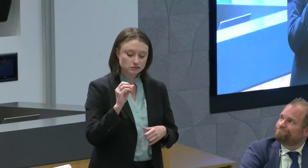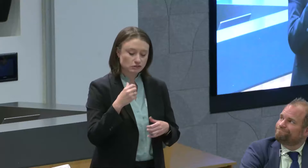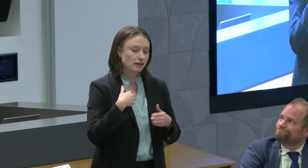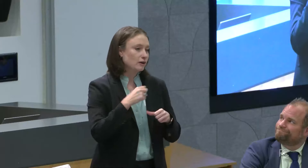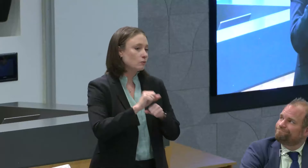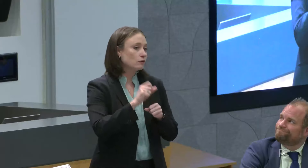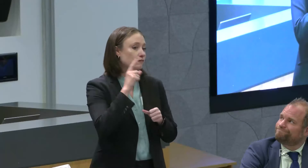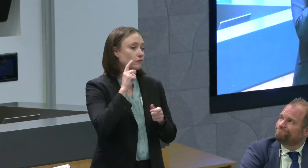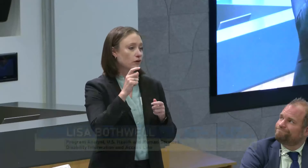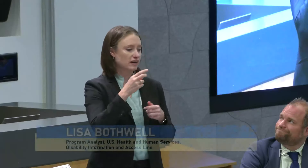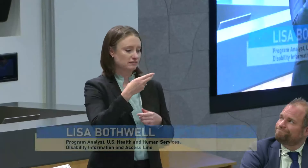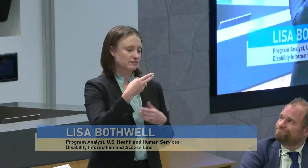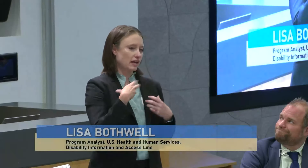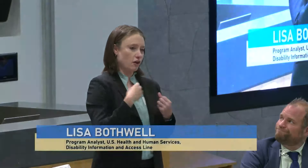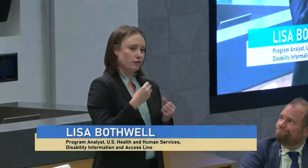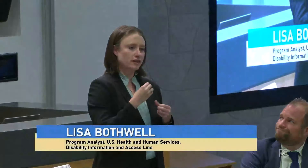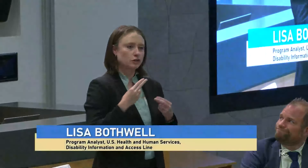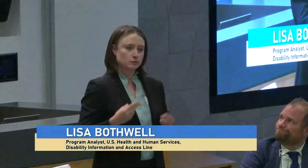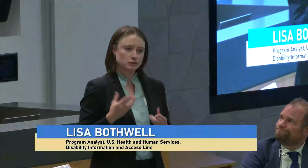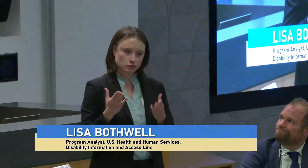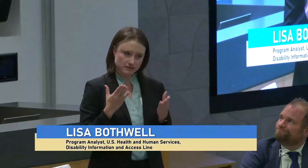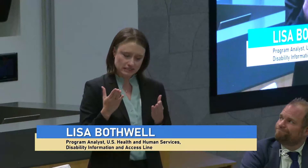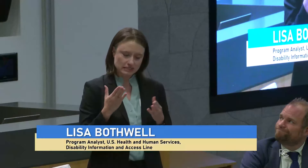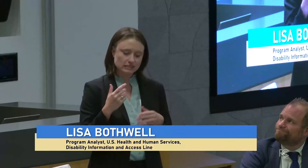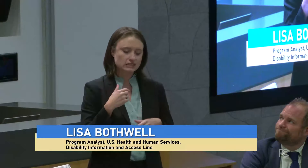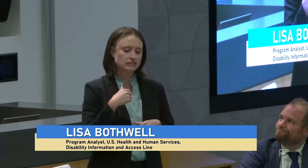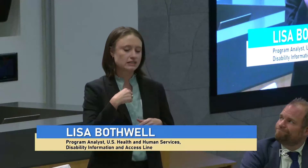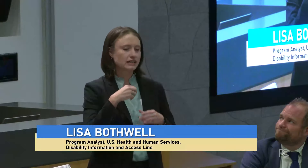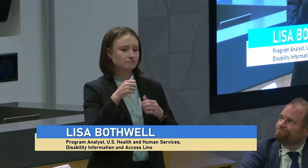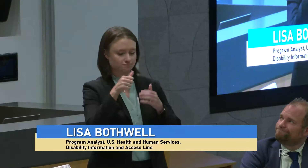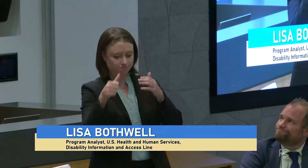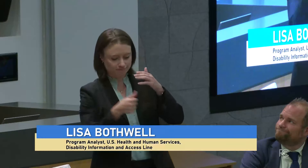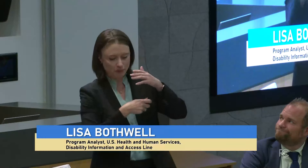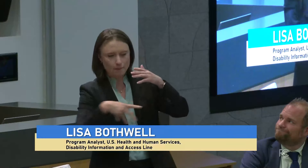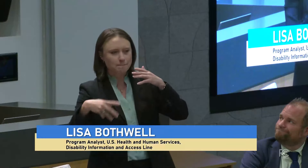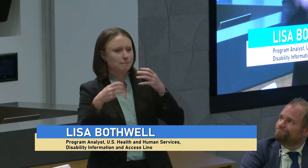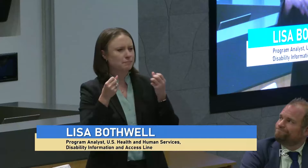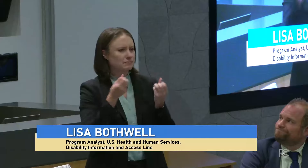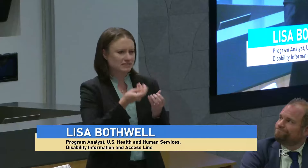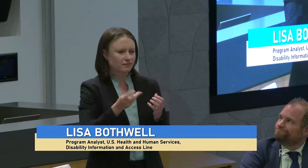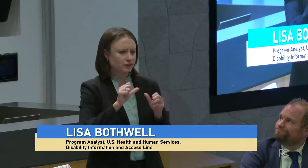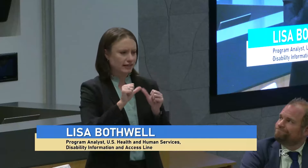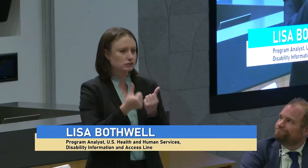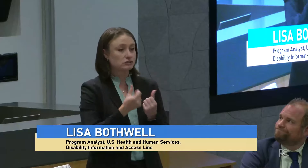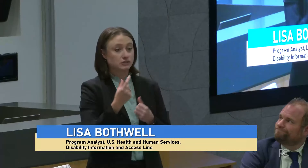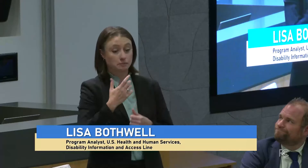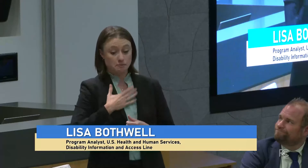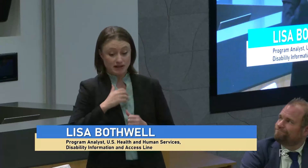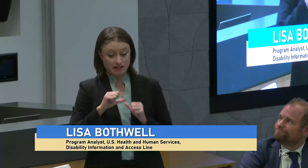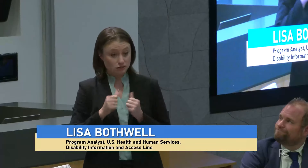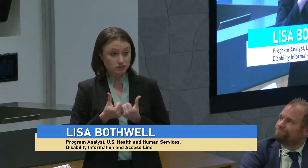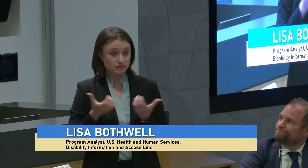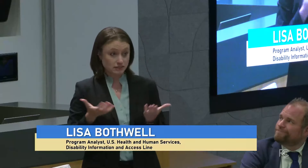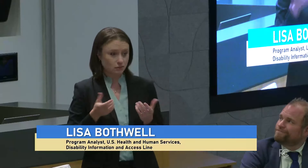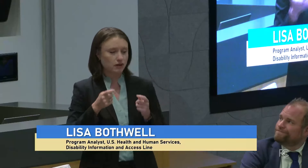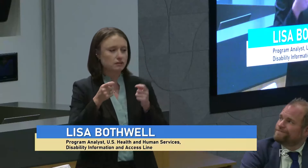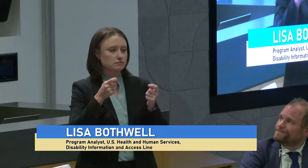I'M LISA BOTHWELL. WHITE WOMAN. SHORT SHOULDER-LENGTH BROWN HAIR WEARING A BLACK BLAZER